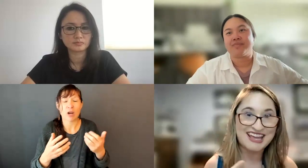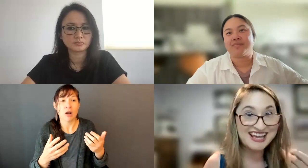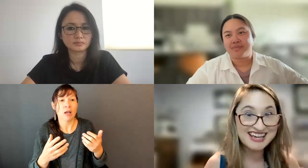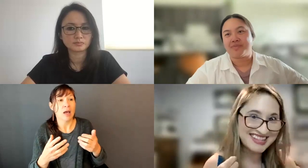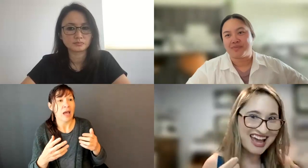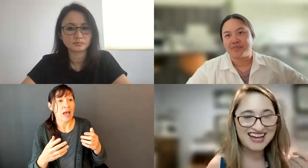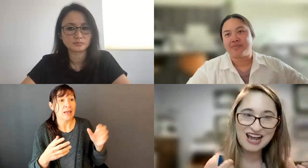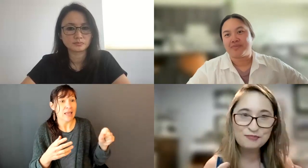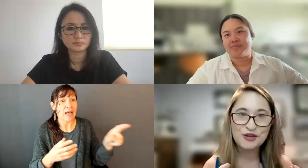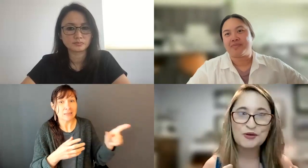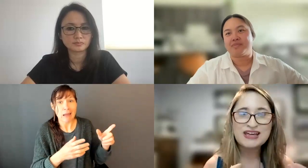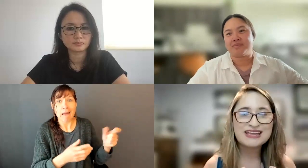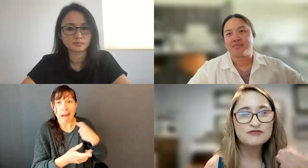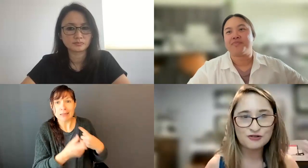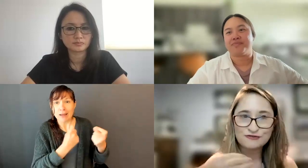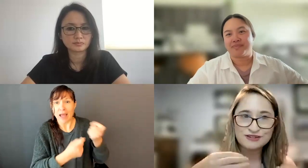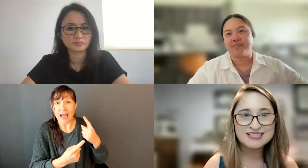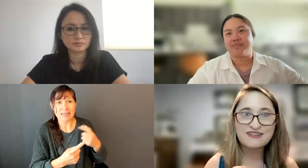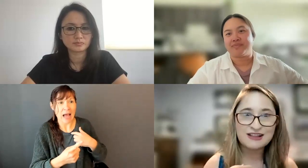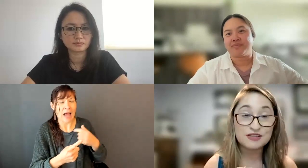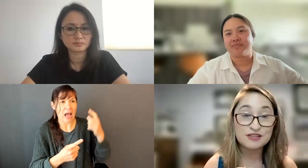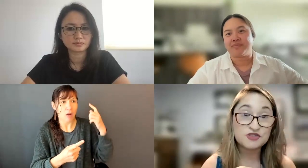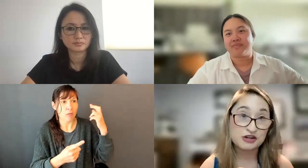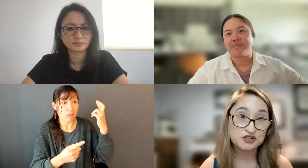"Yes, I can help you." That you don't really develop the structure